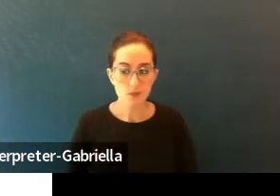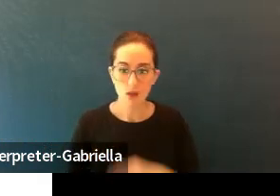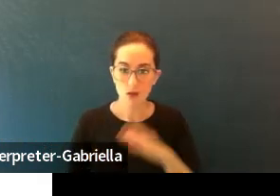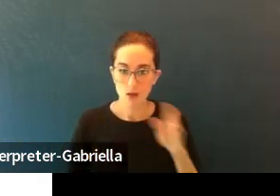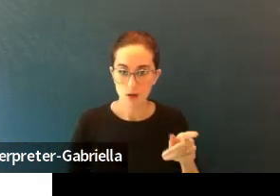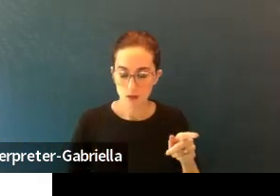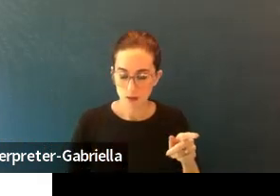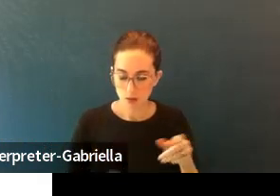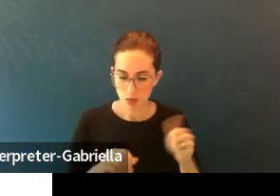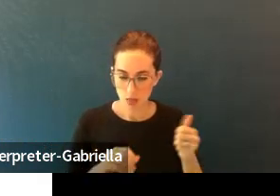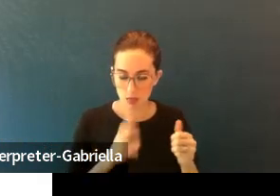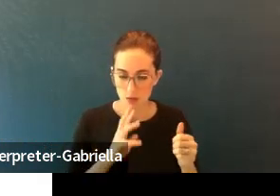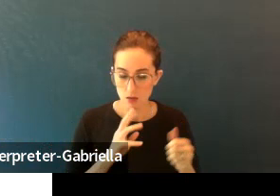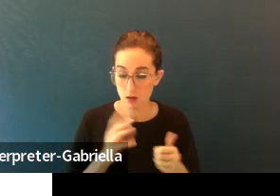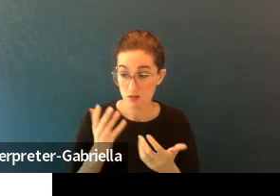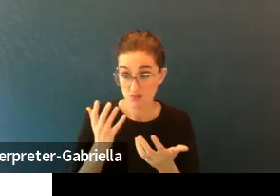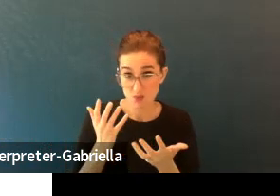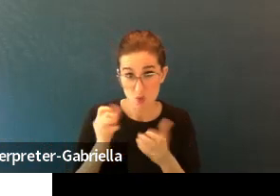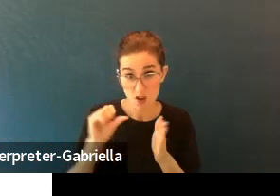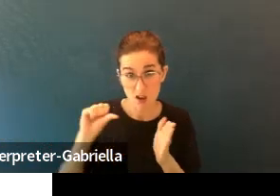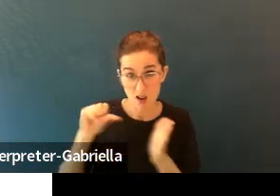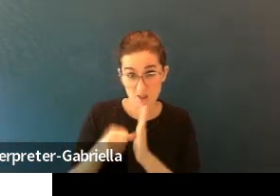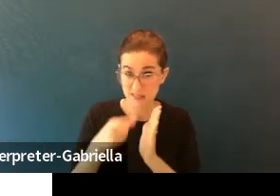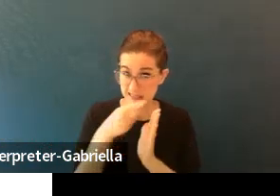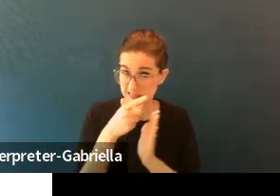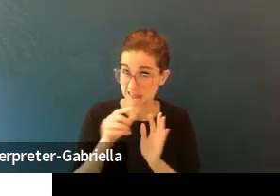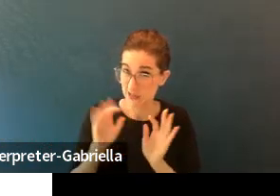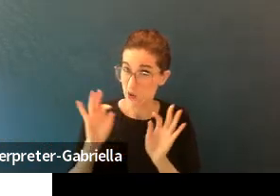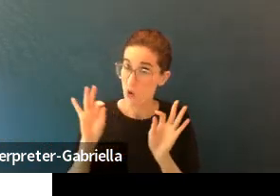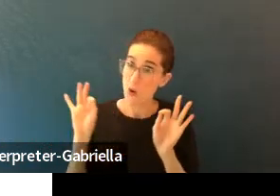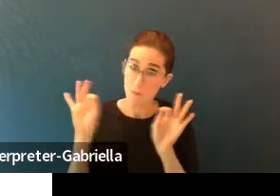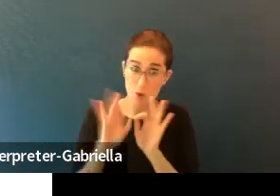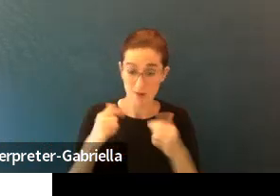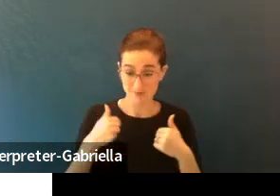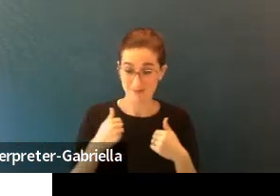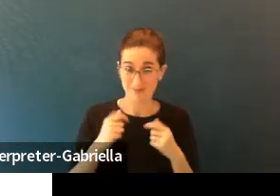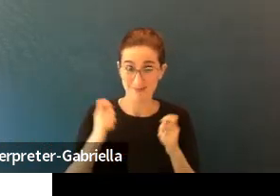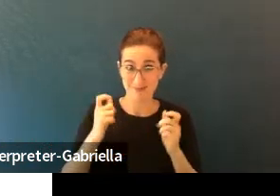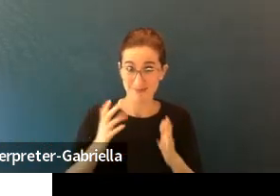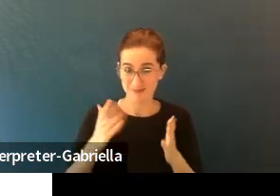how important this is for me as the director. I there's a lot going on here in the office and at the college,